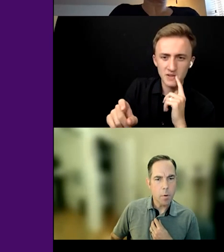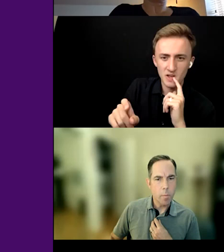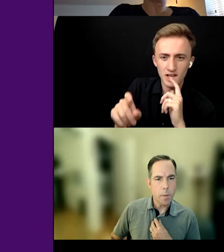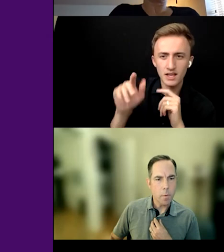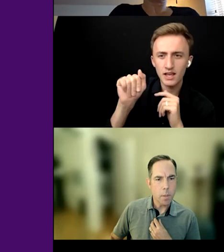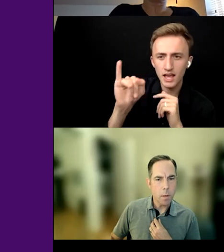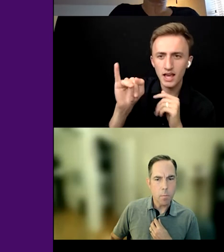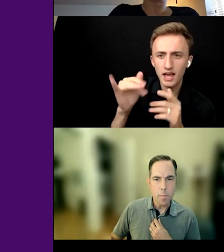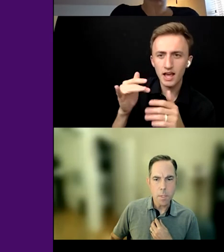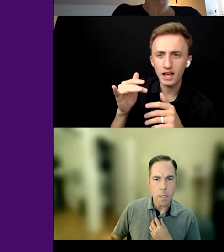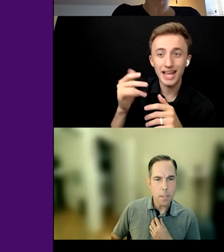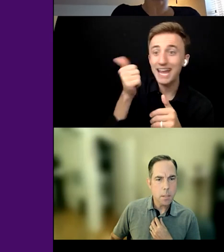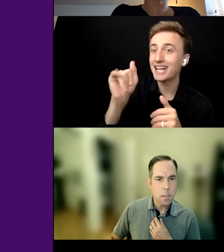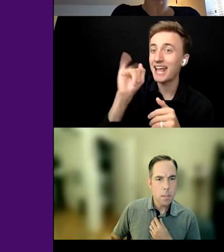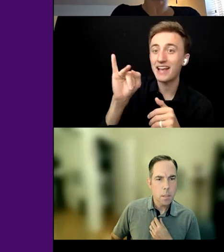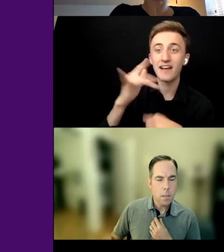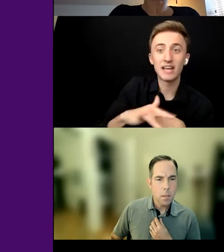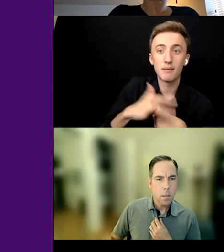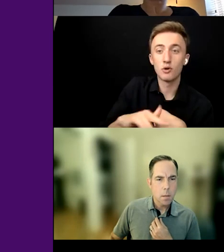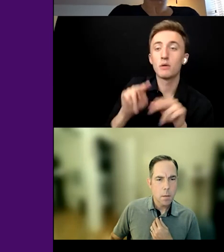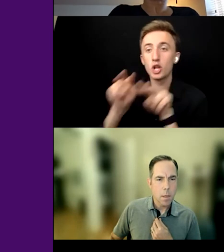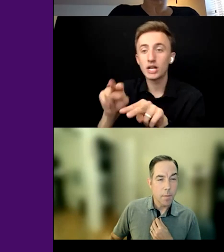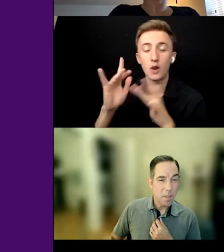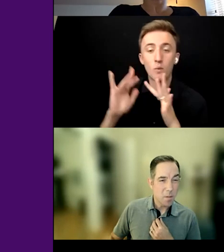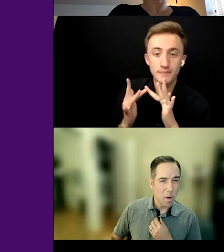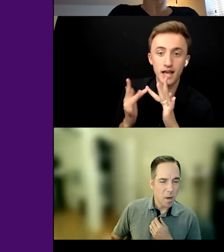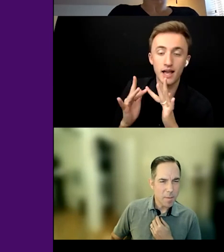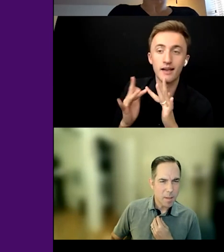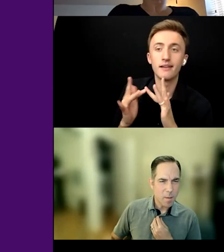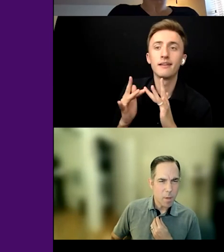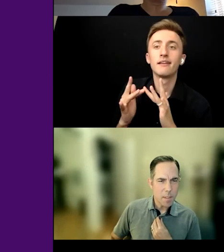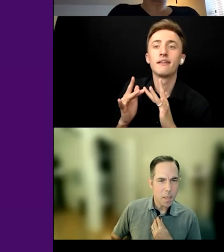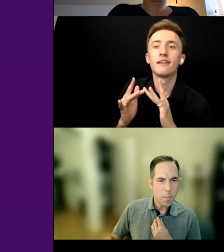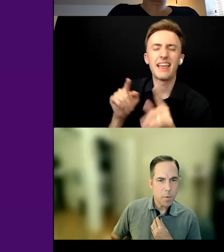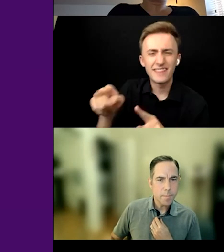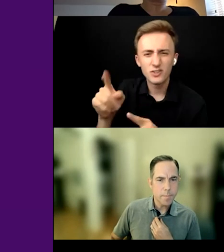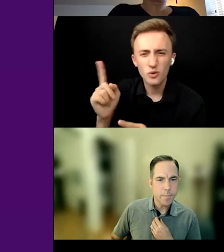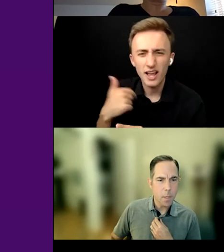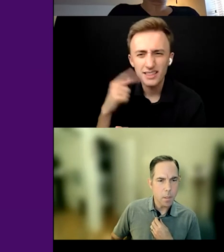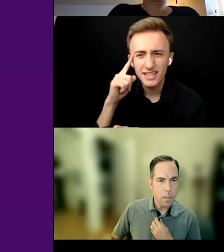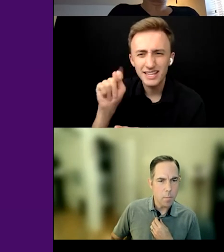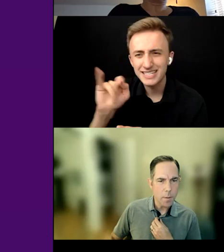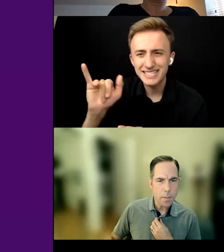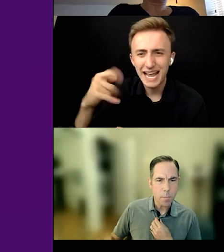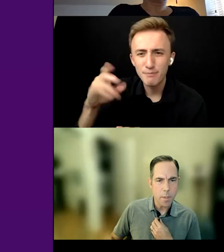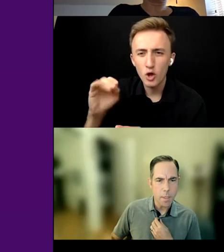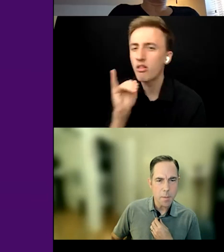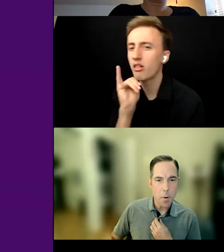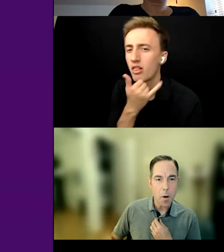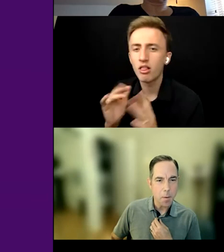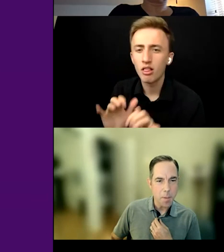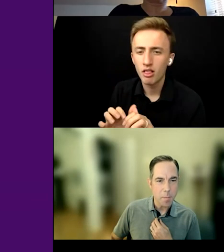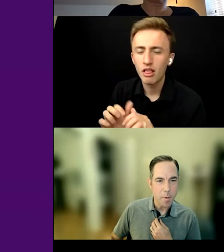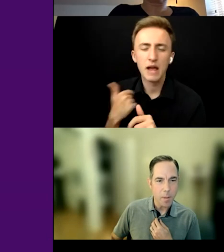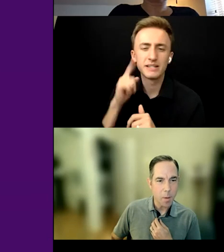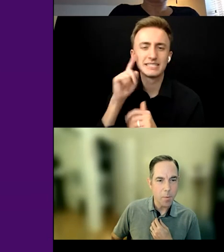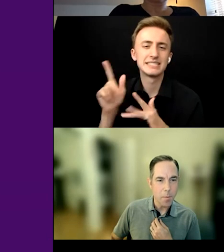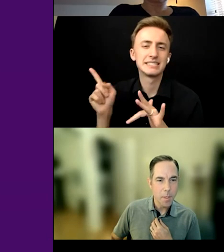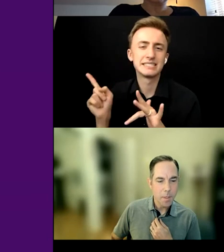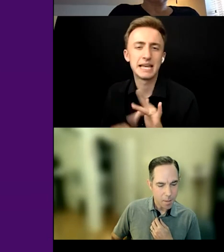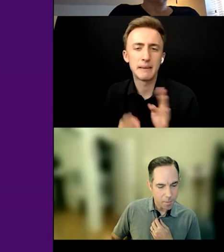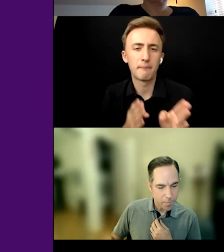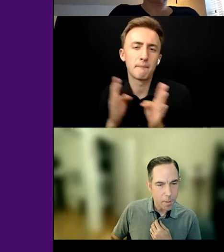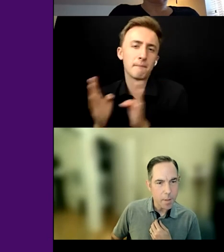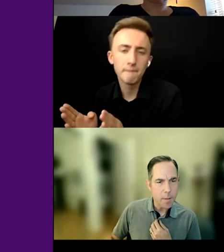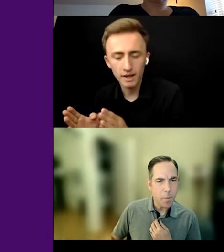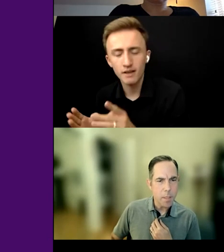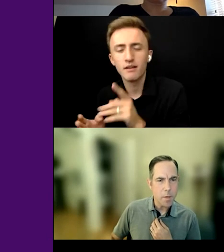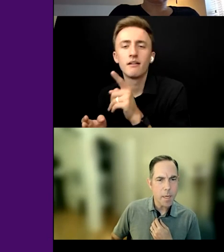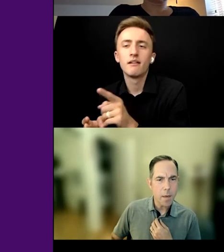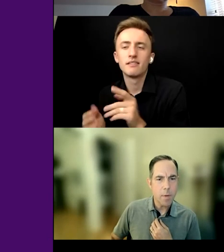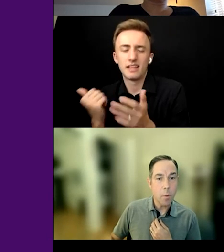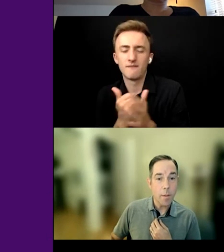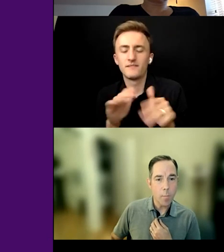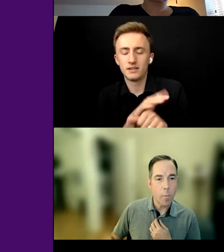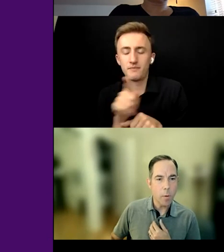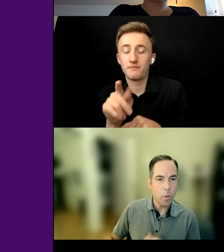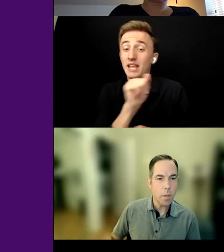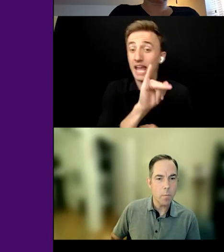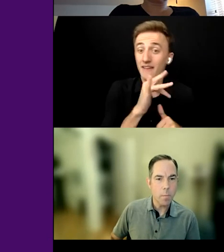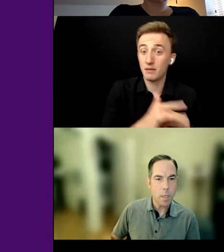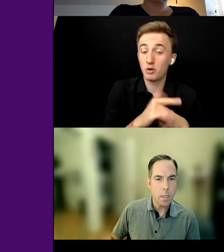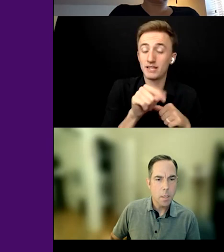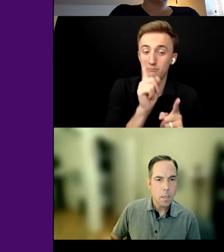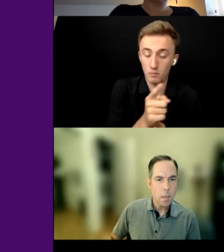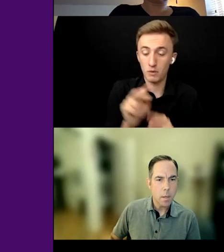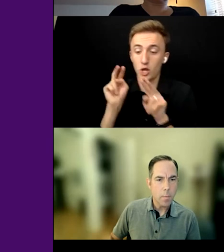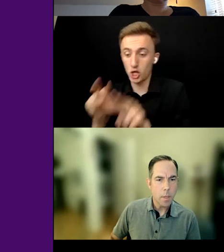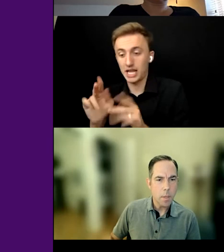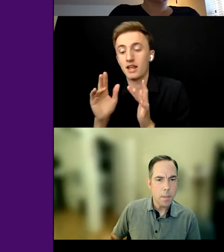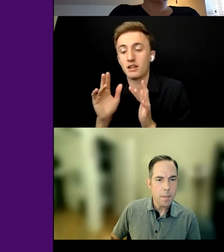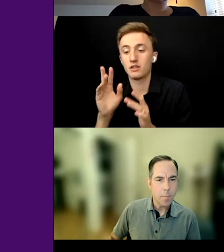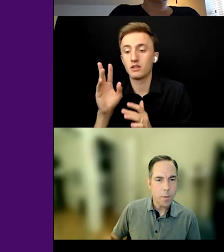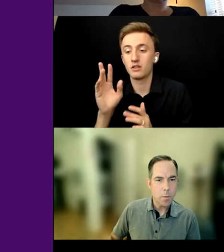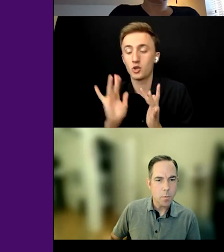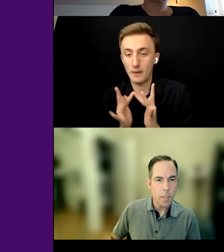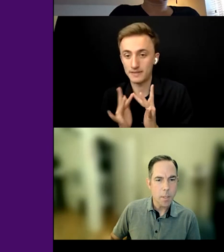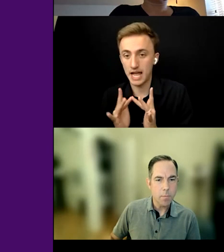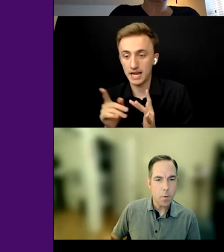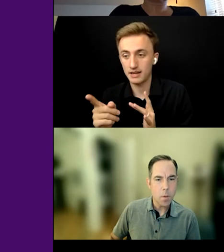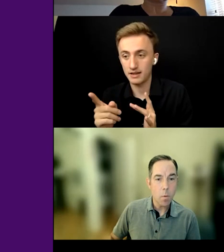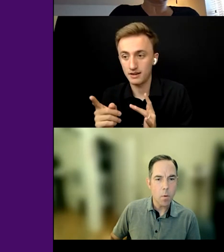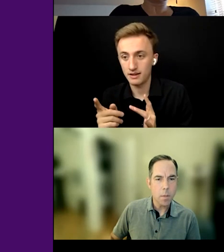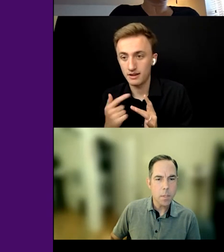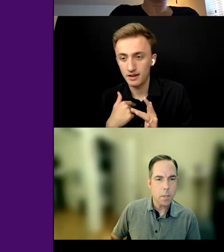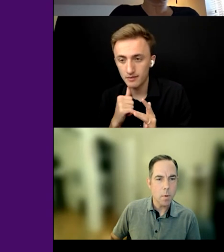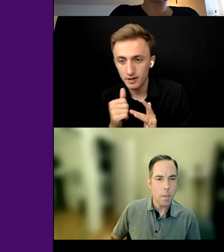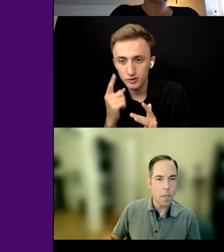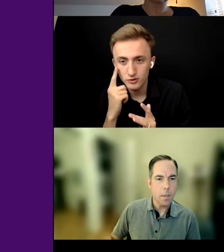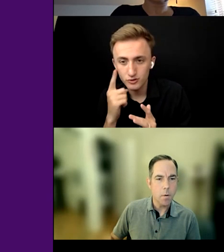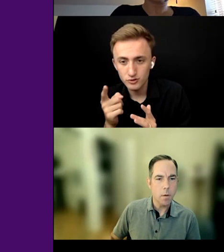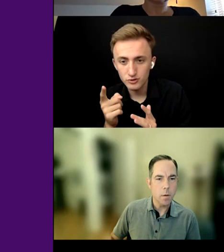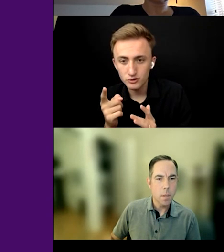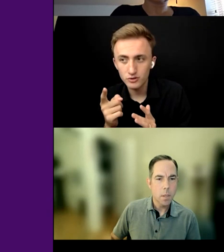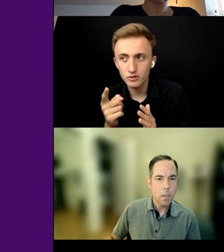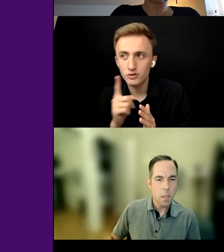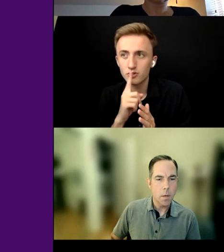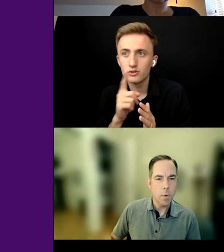the moment that will look at the website for you or tell you what the content creator clearly wants